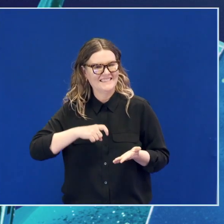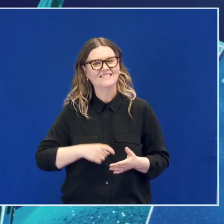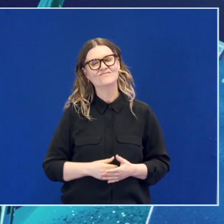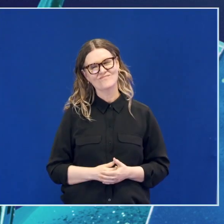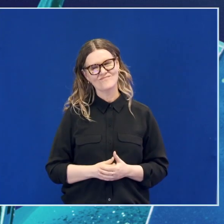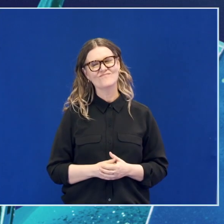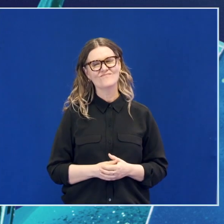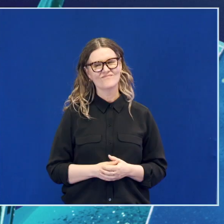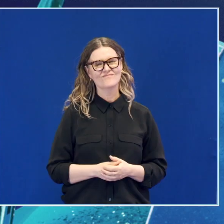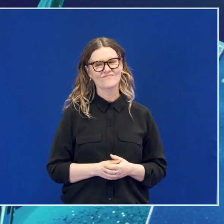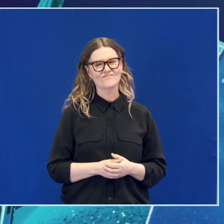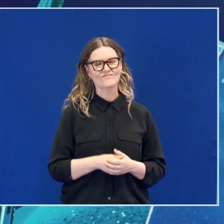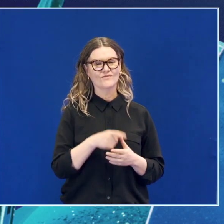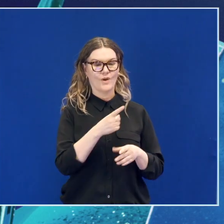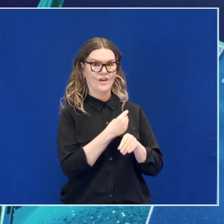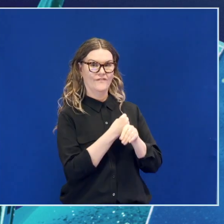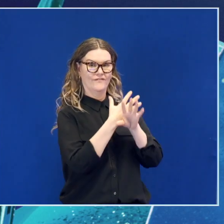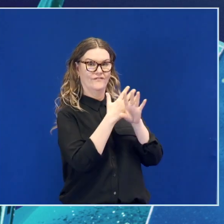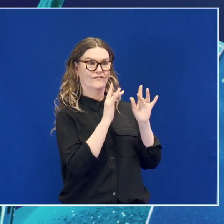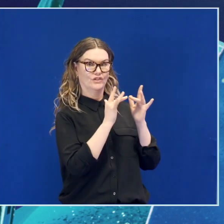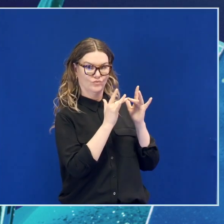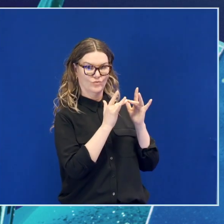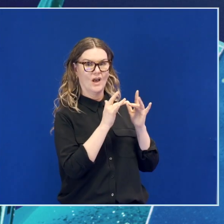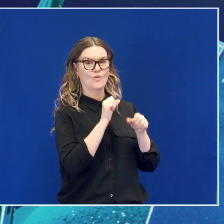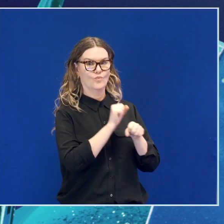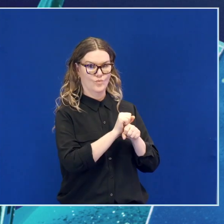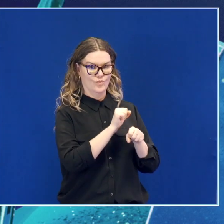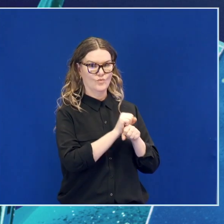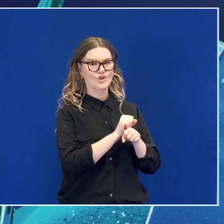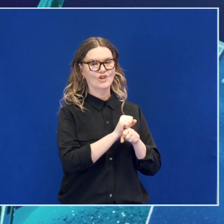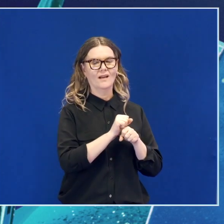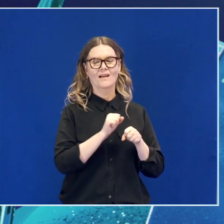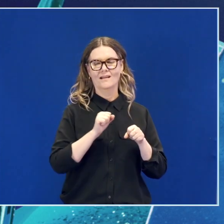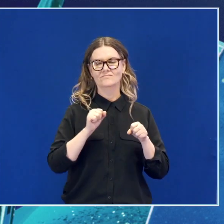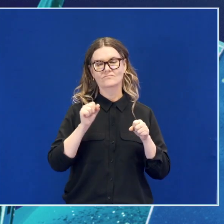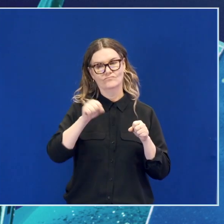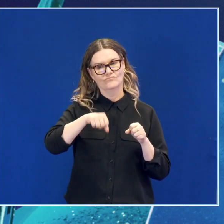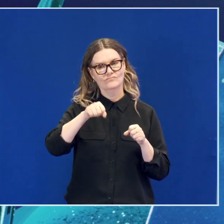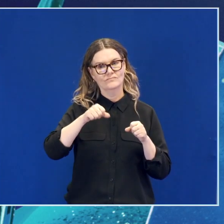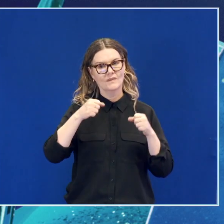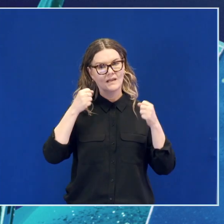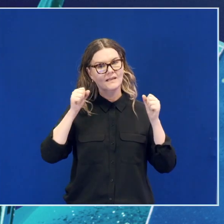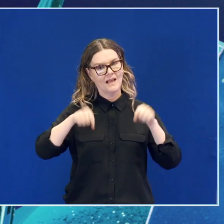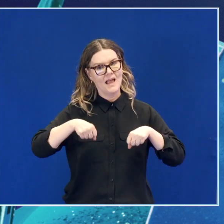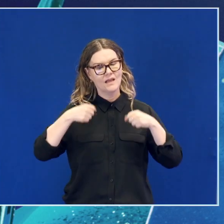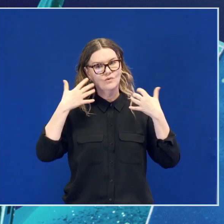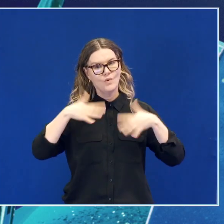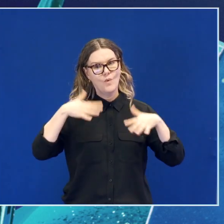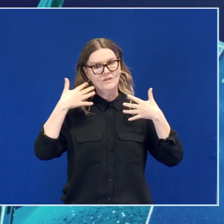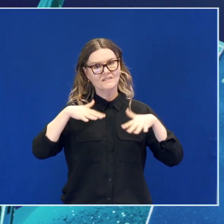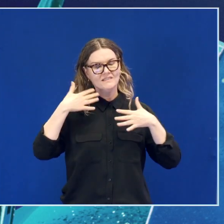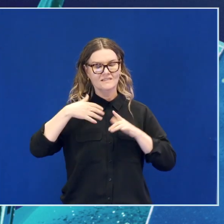we get a lot of noise as well. And I think there's parallels between designing physical environments and virtual environments when it comes to reducing noise